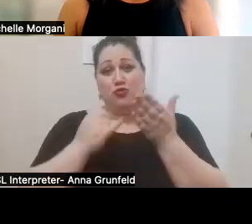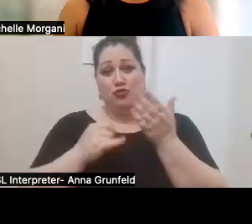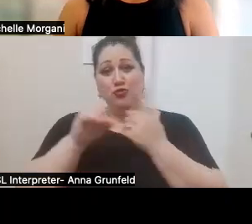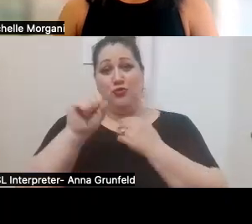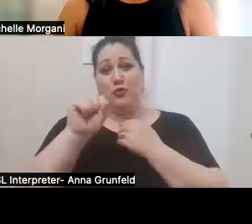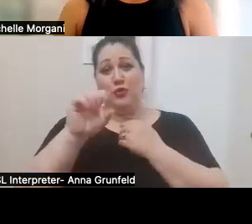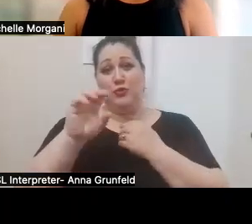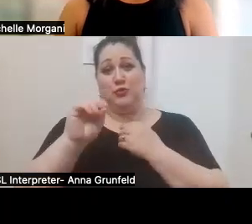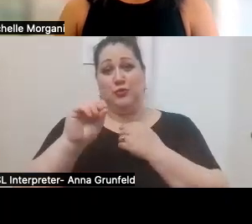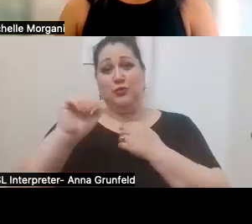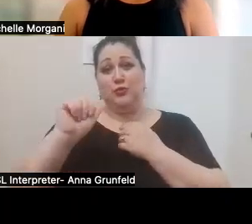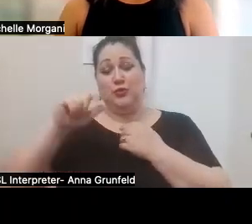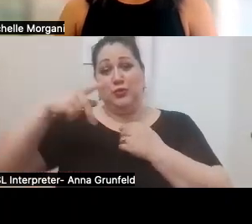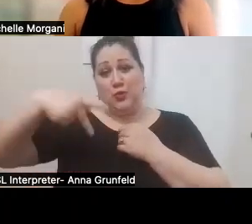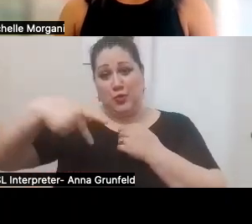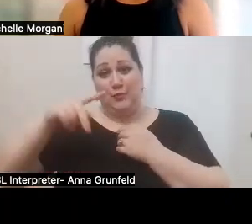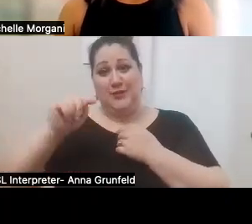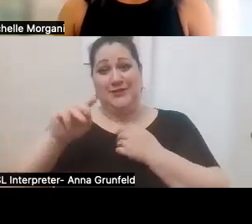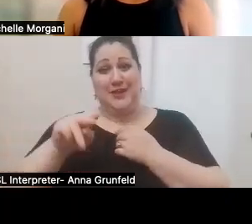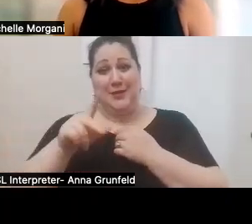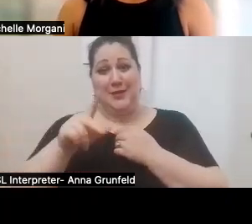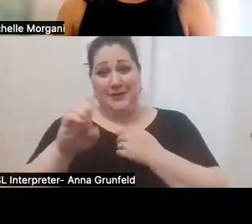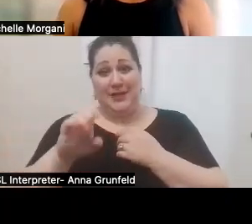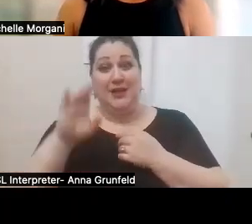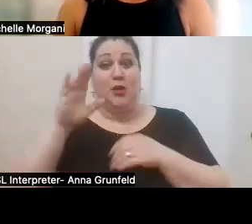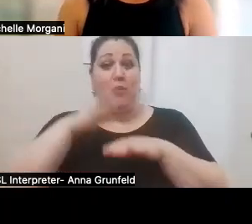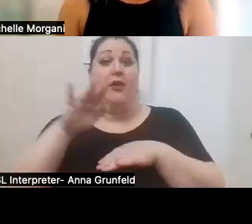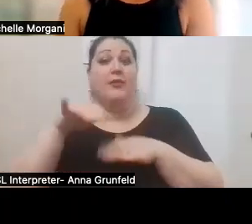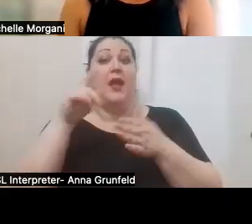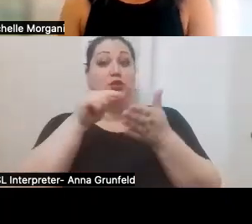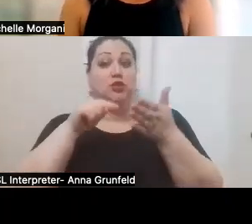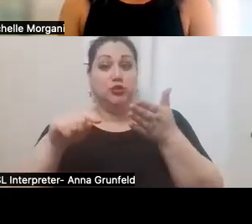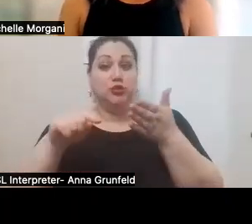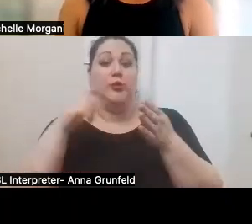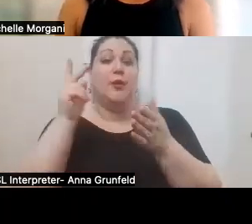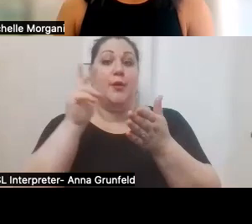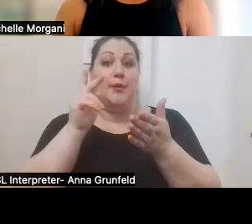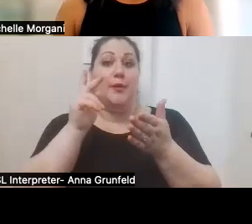on this dot paper. And I have an image of the dot paper here.